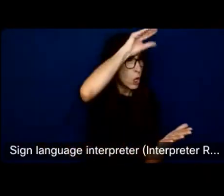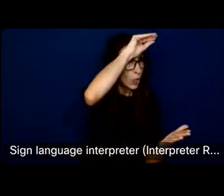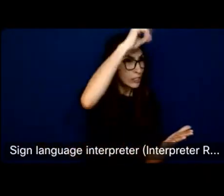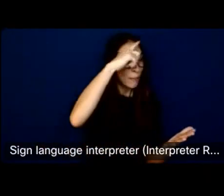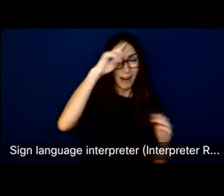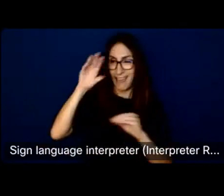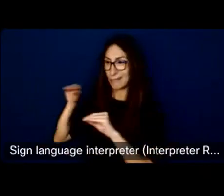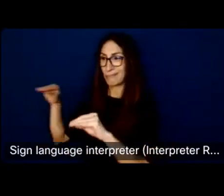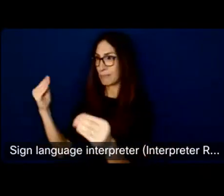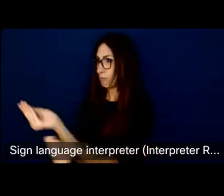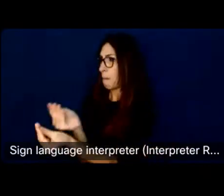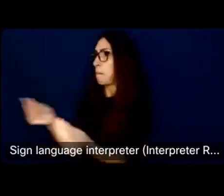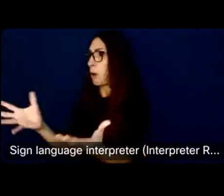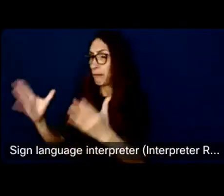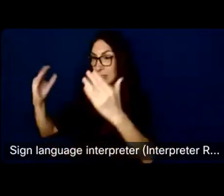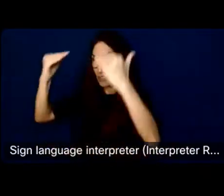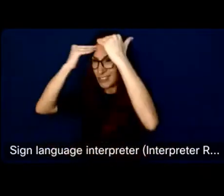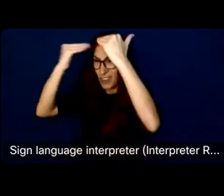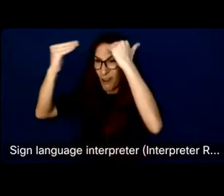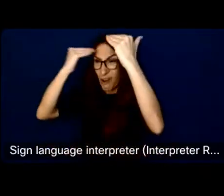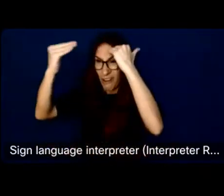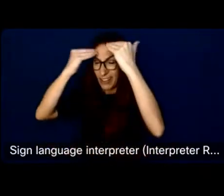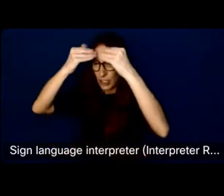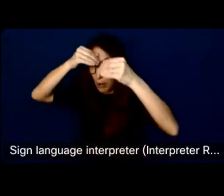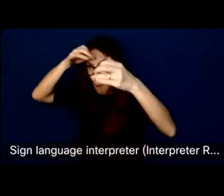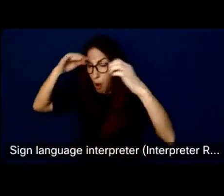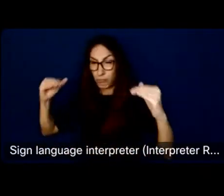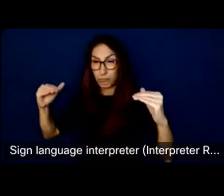can increase the knowledge and decrease the fear and decrease